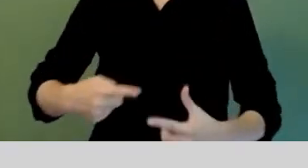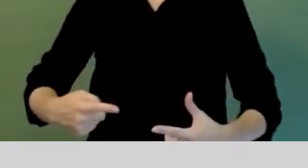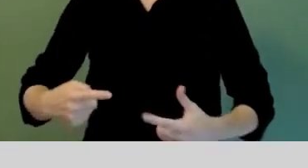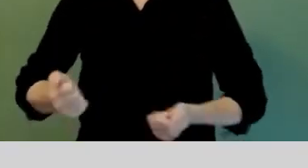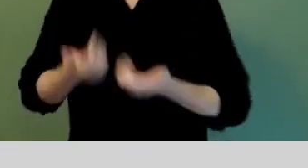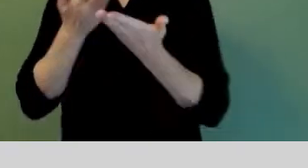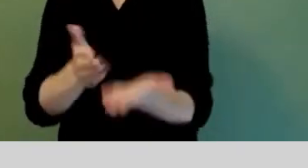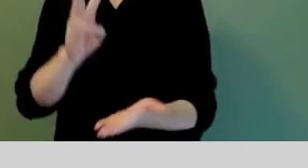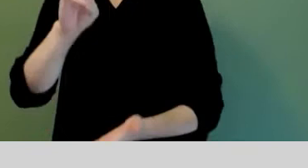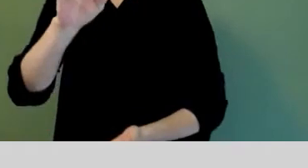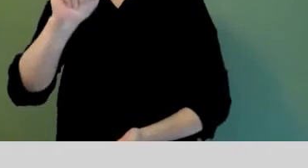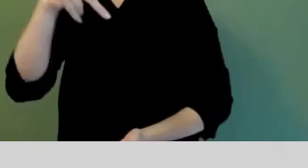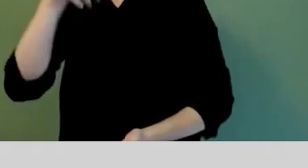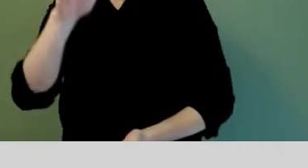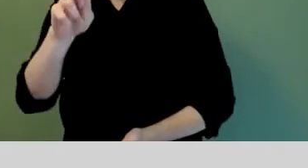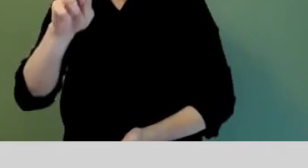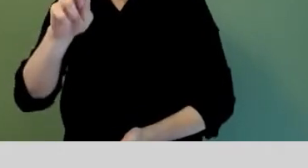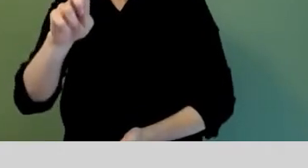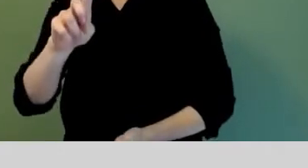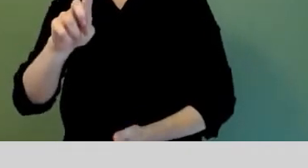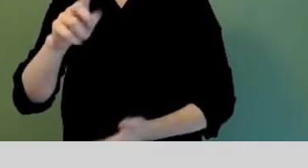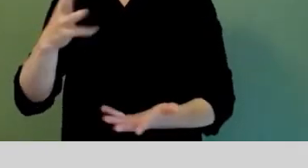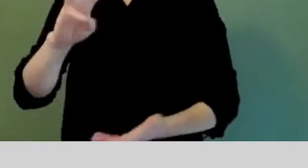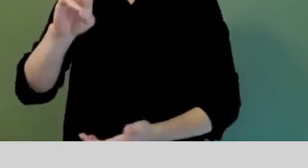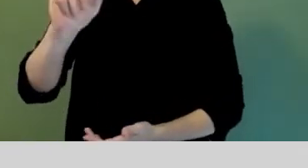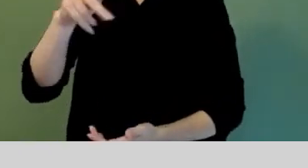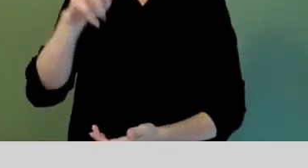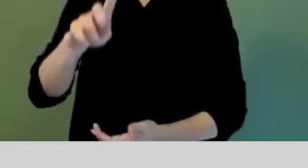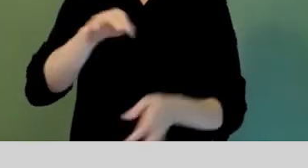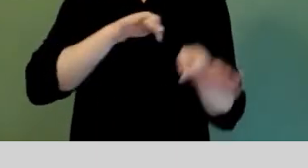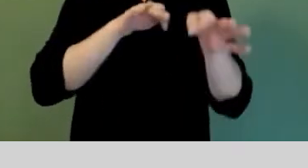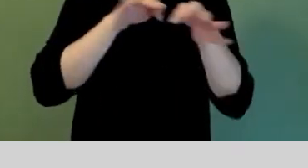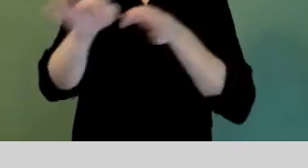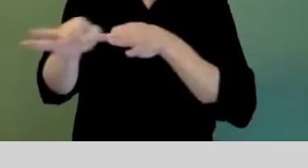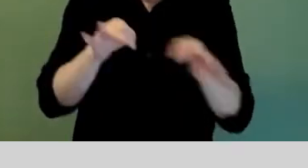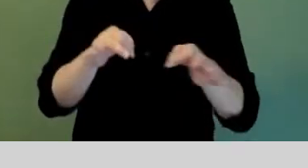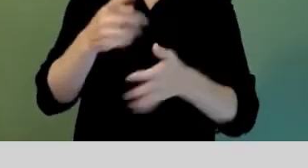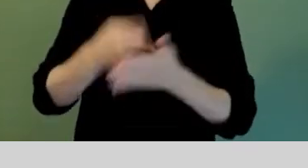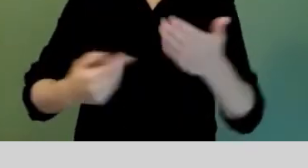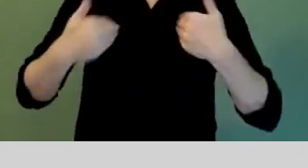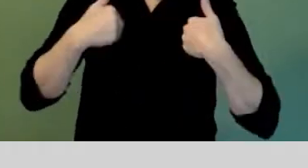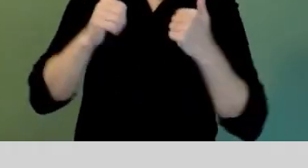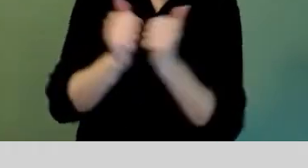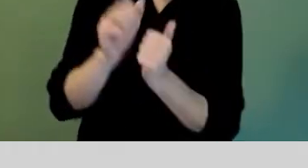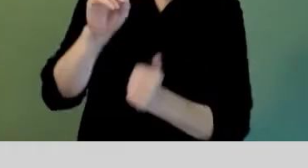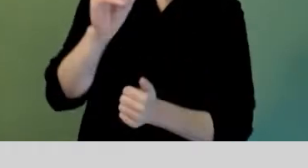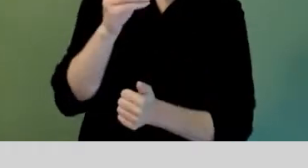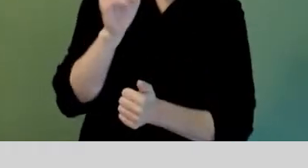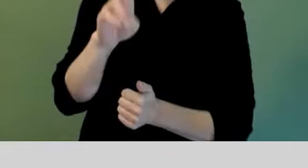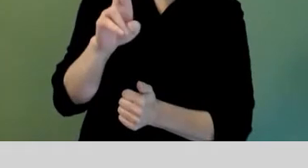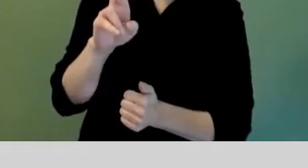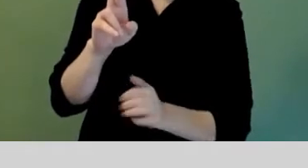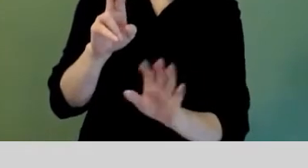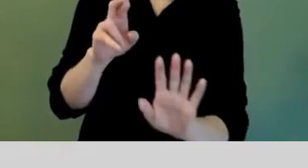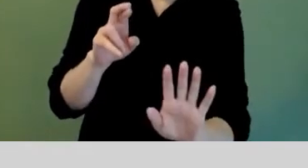that we defined underneath the decorator in the first place. It's confusing but it's easy enough to remember,